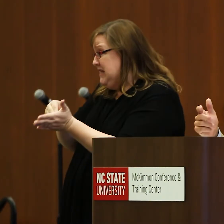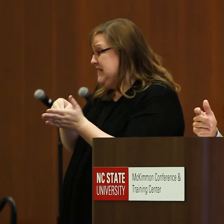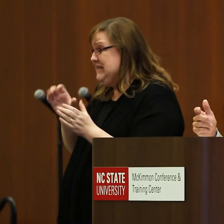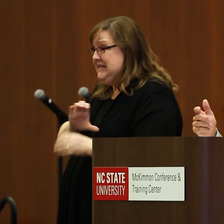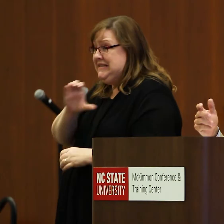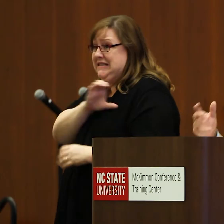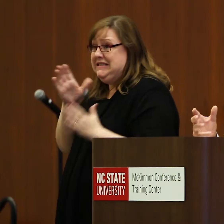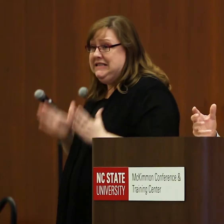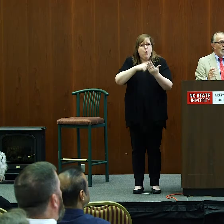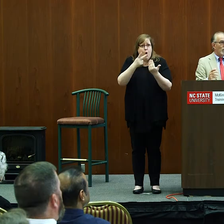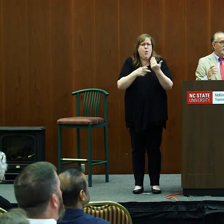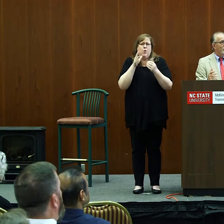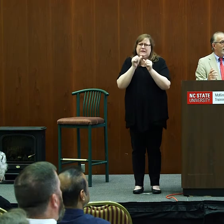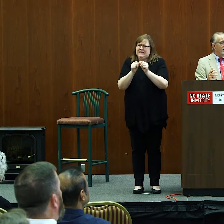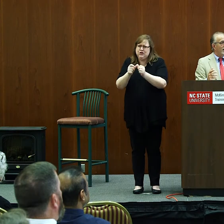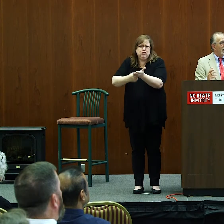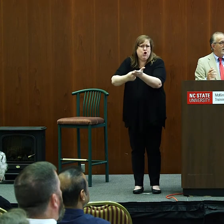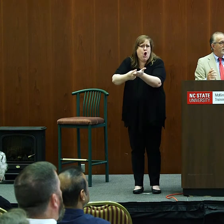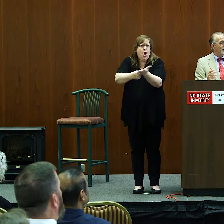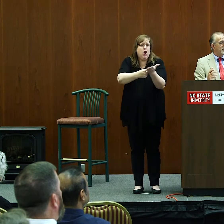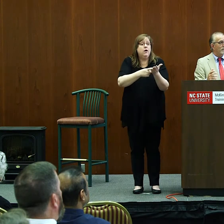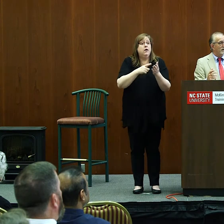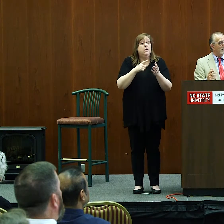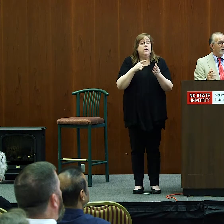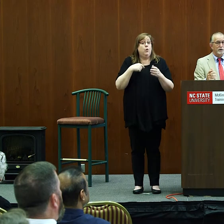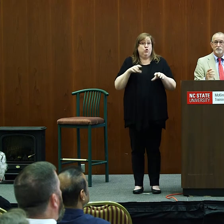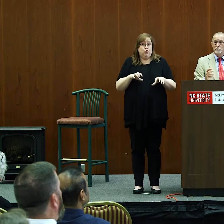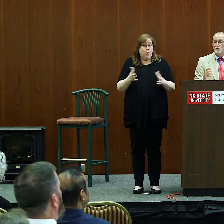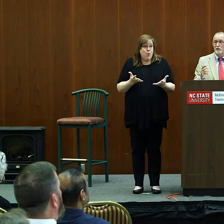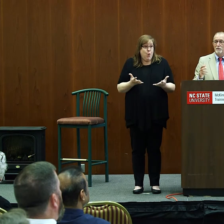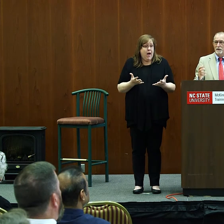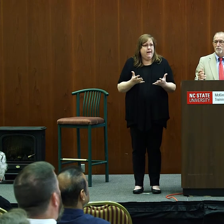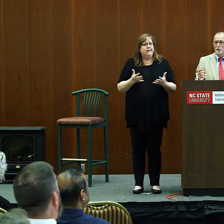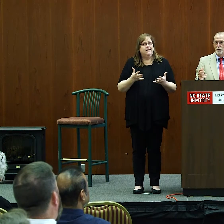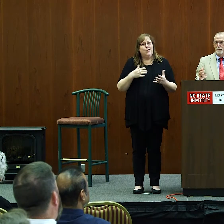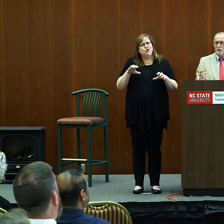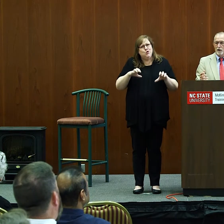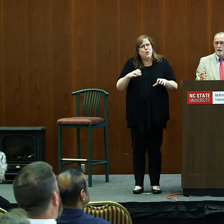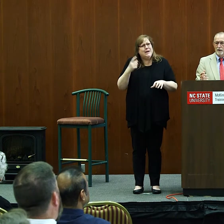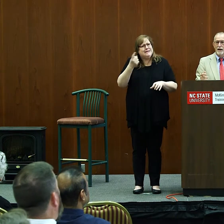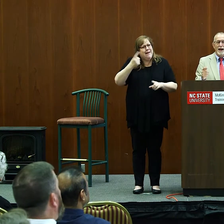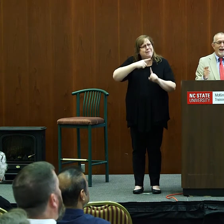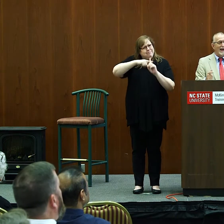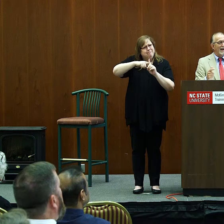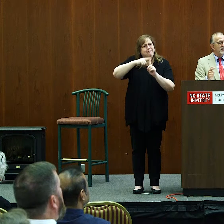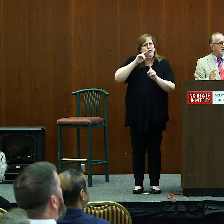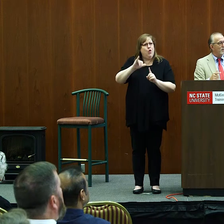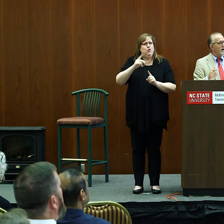difference in their life. What we're doing is doing something for those two million people in North Carolina, and so many